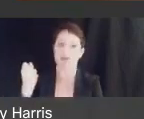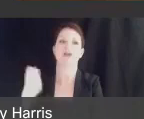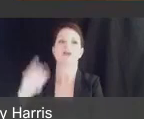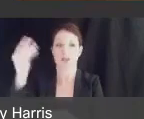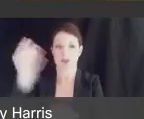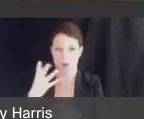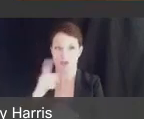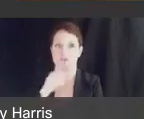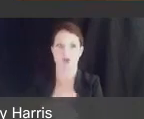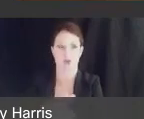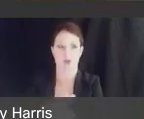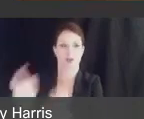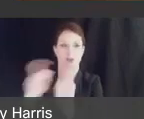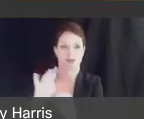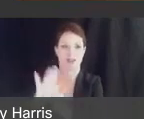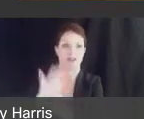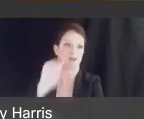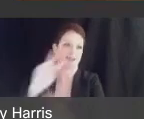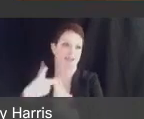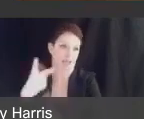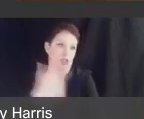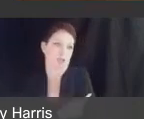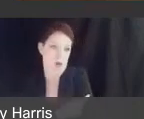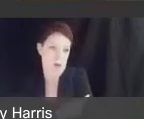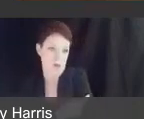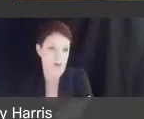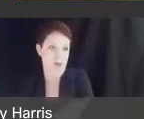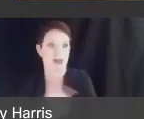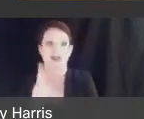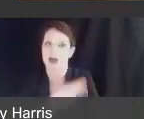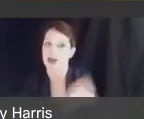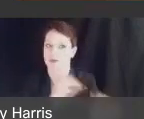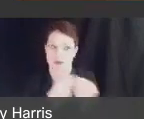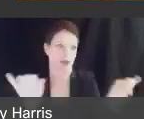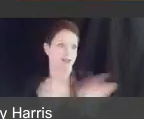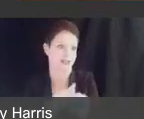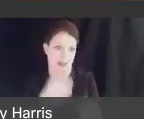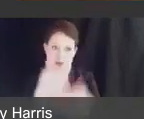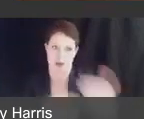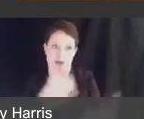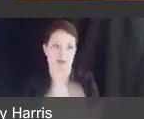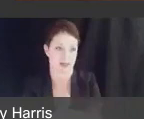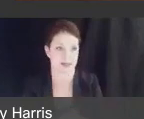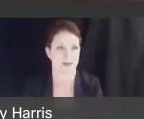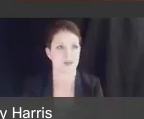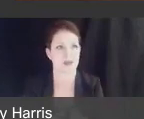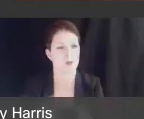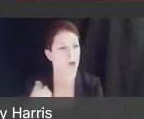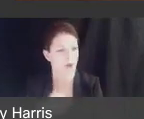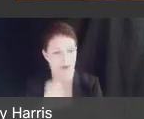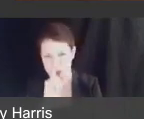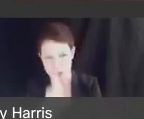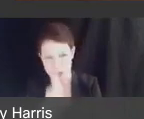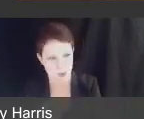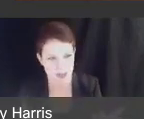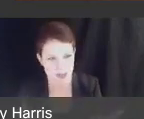that second dose and that's what the hospitals are doing as well. [Reporter] But we aren't sure of that, that they